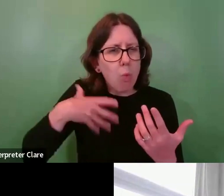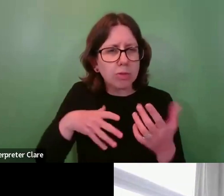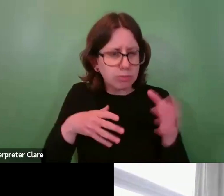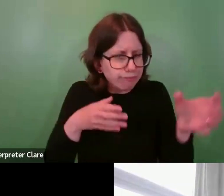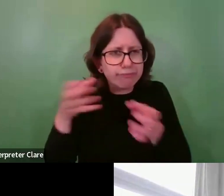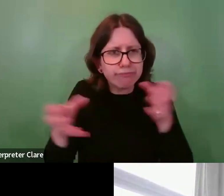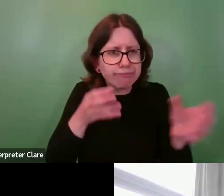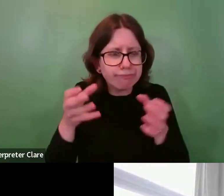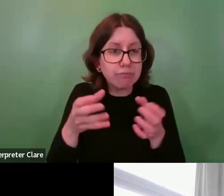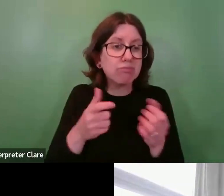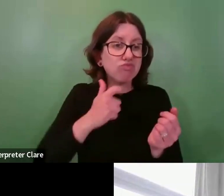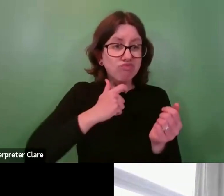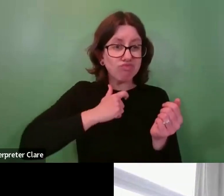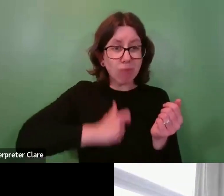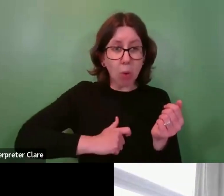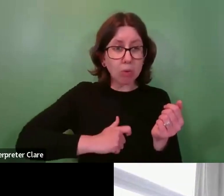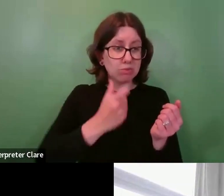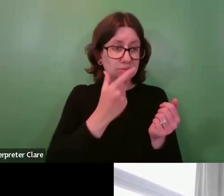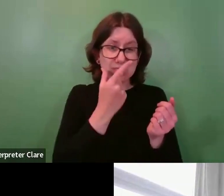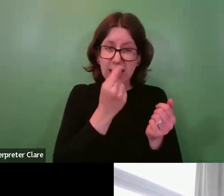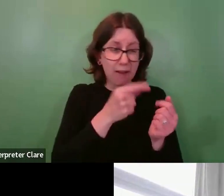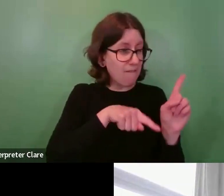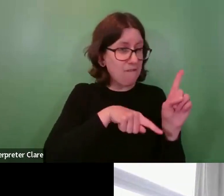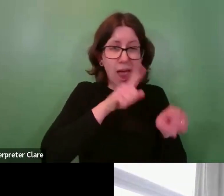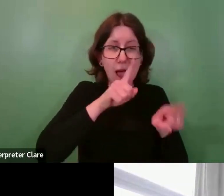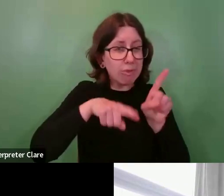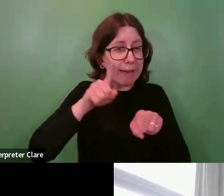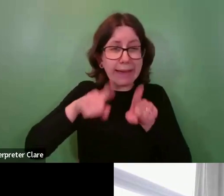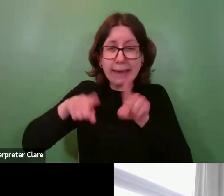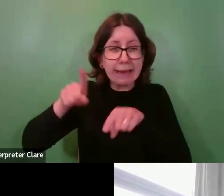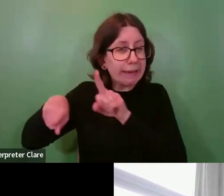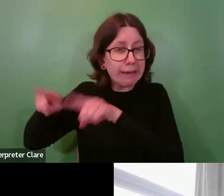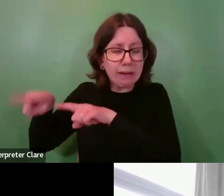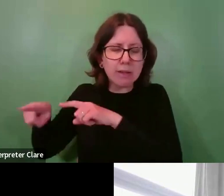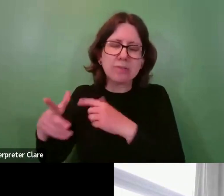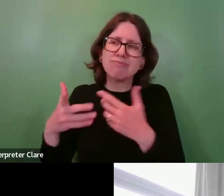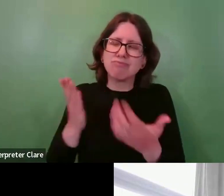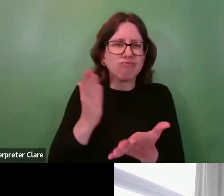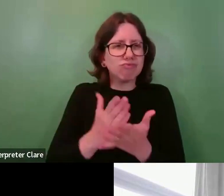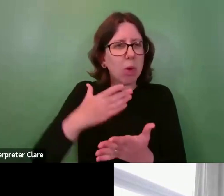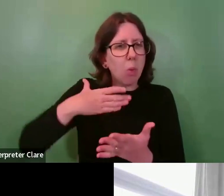the roles can be really varied. So we're really looking for people that will reflect the